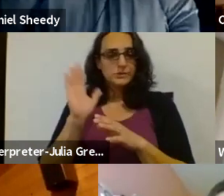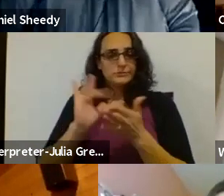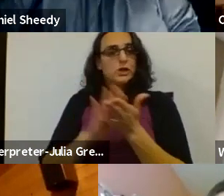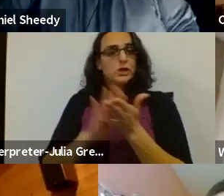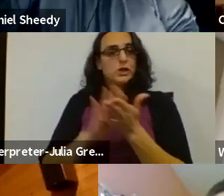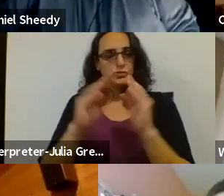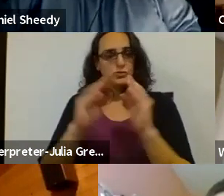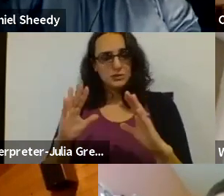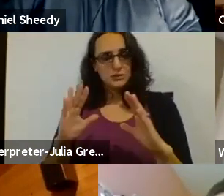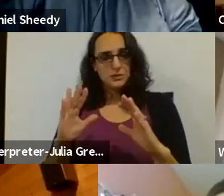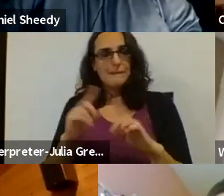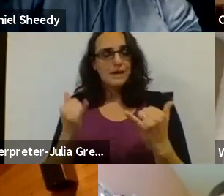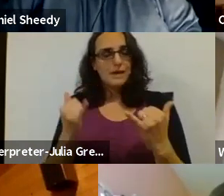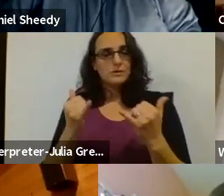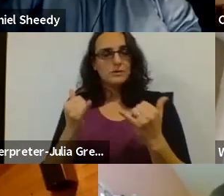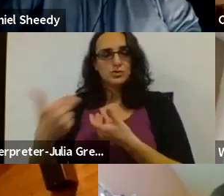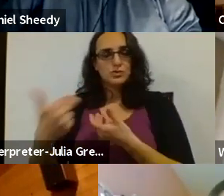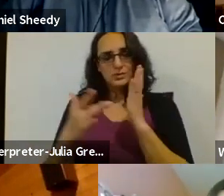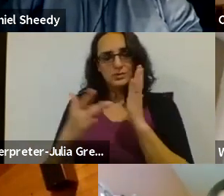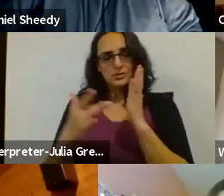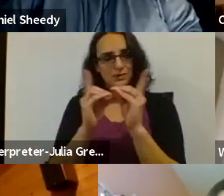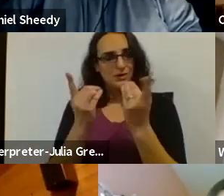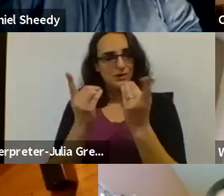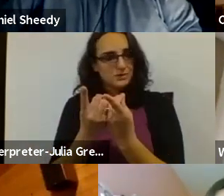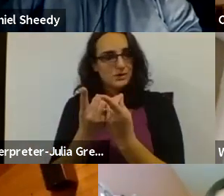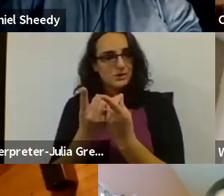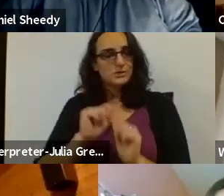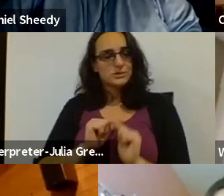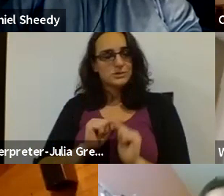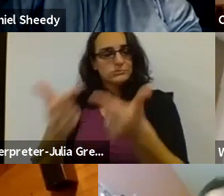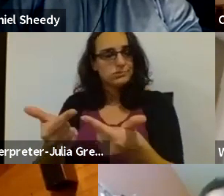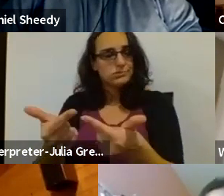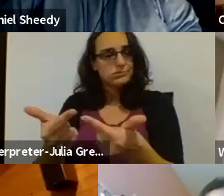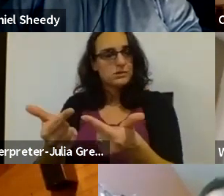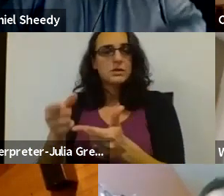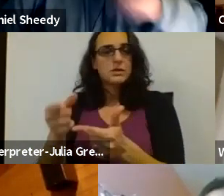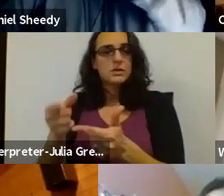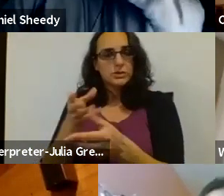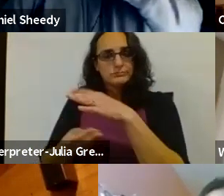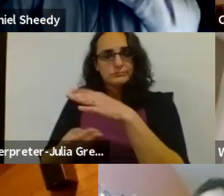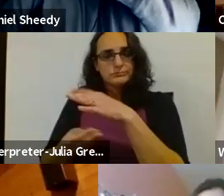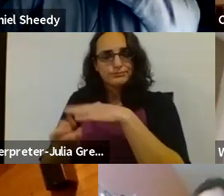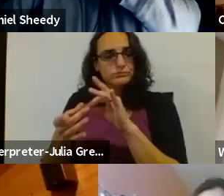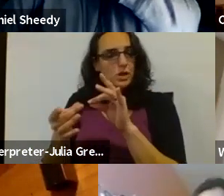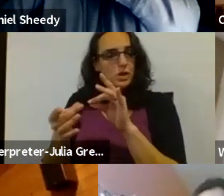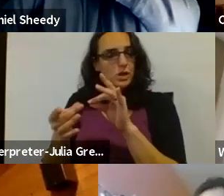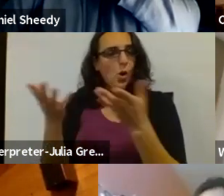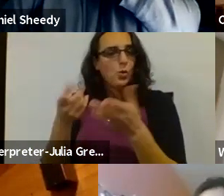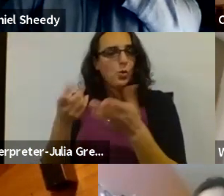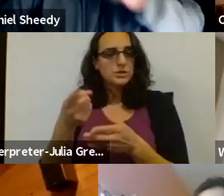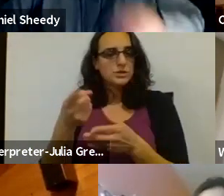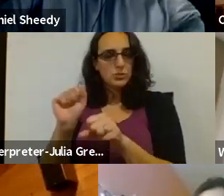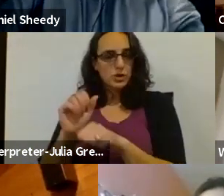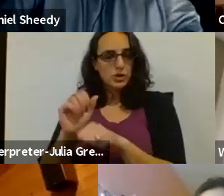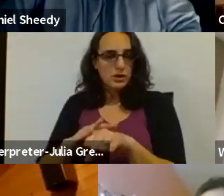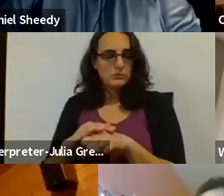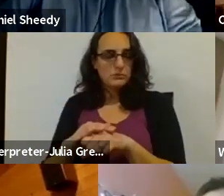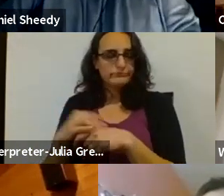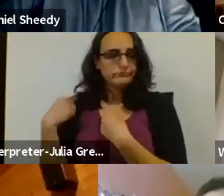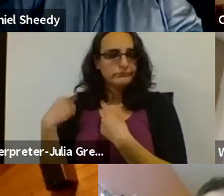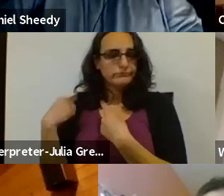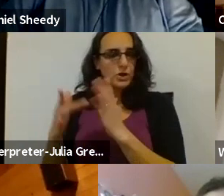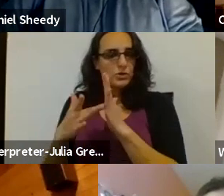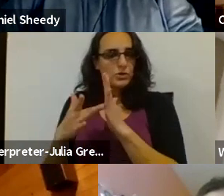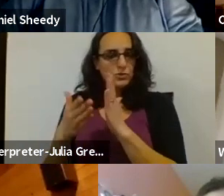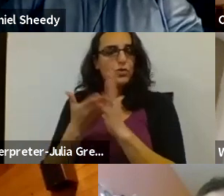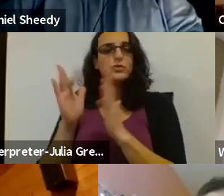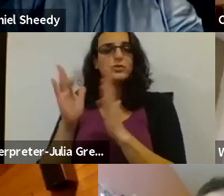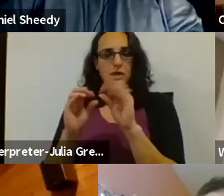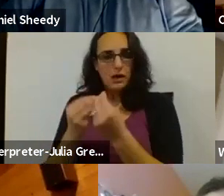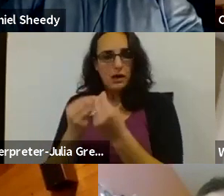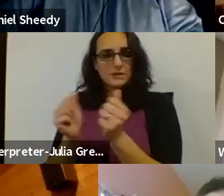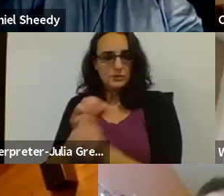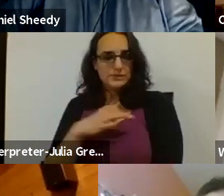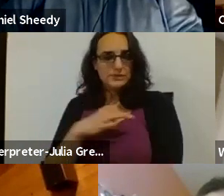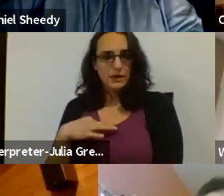Karen Winsper: But now she has joined the technology department. So I'm going to have her update you on some of the things that she has been working on through the tech office with staff. So welcome, Christina.